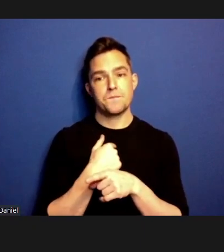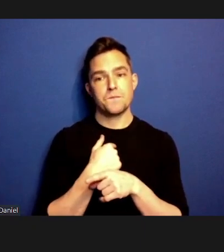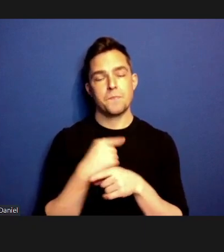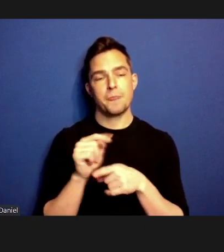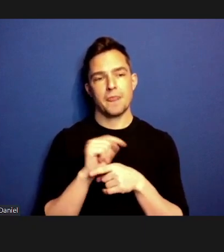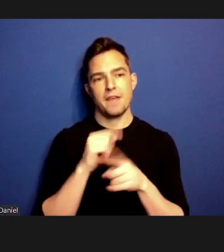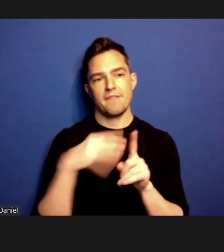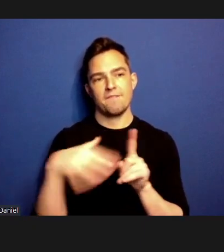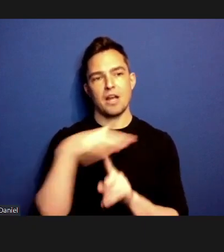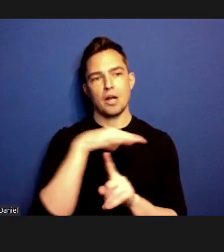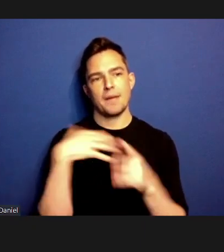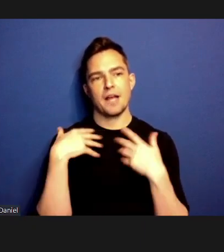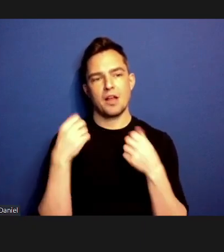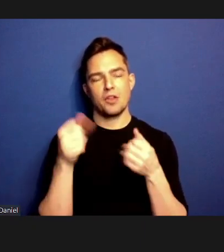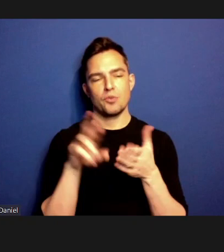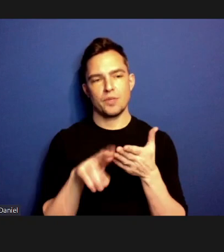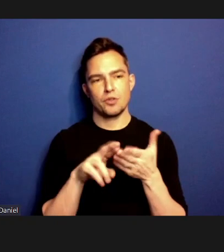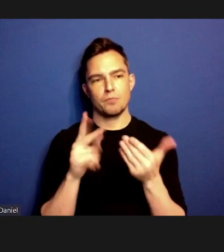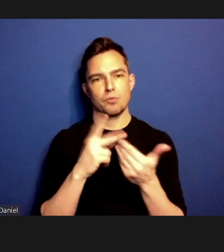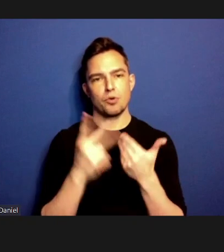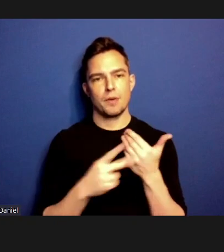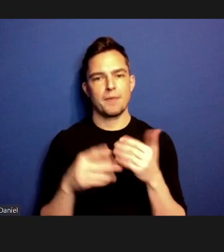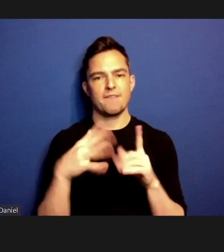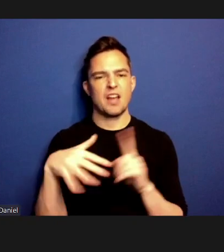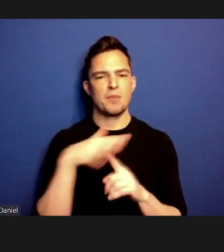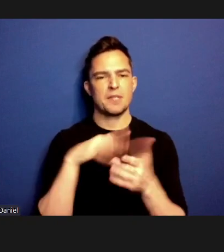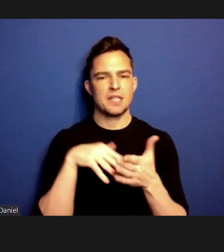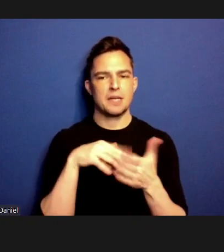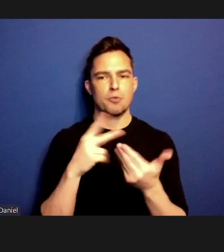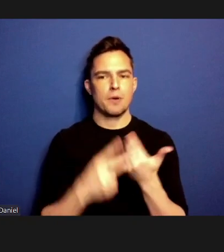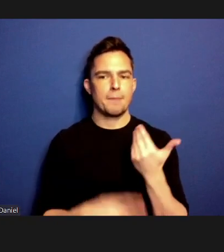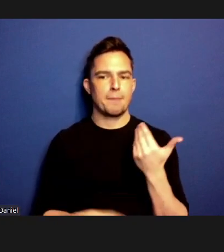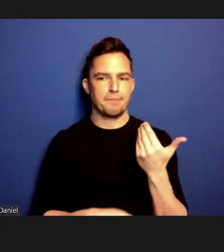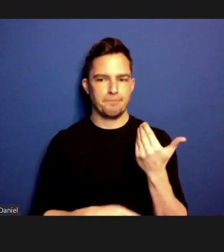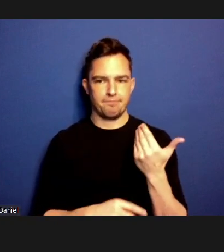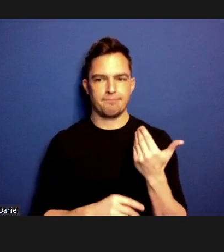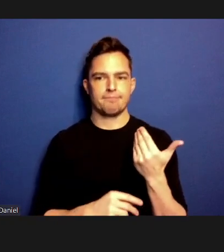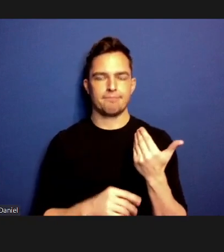research program or environmental studies program at York University.